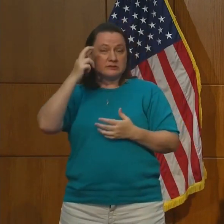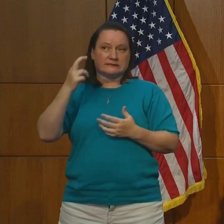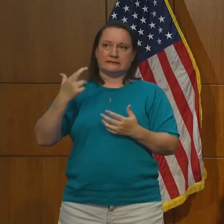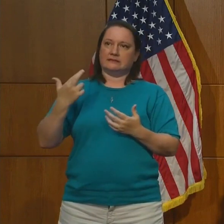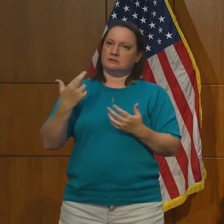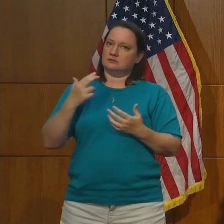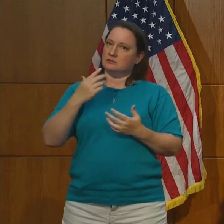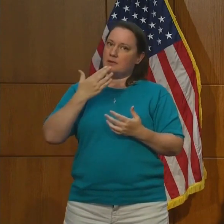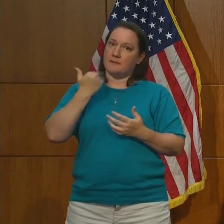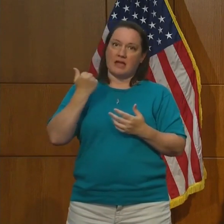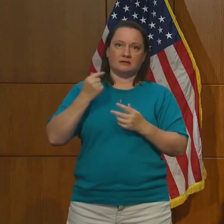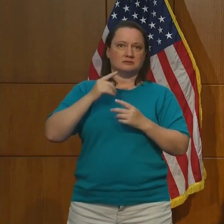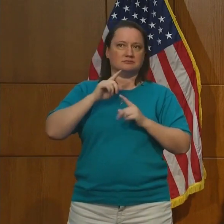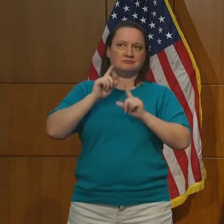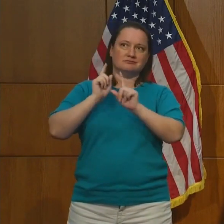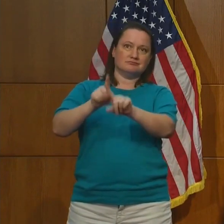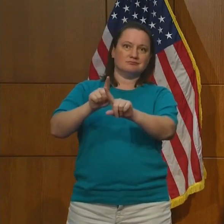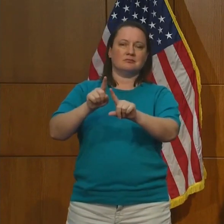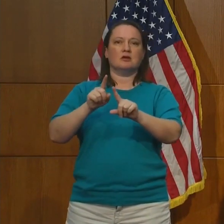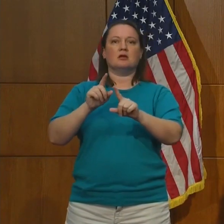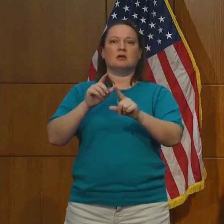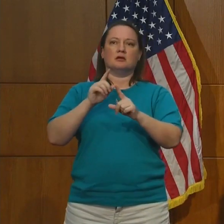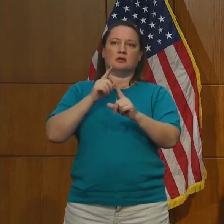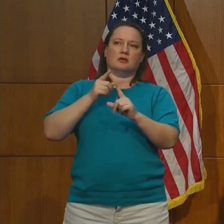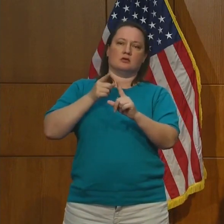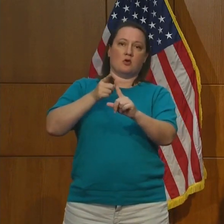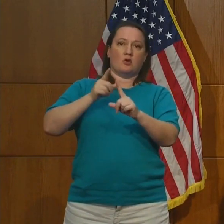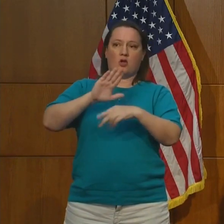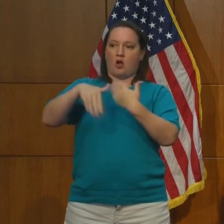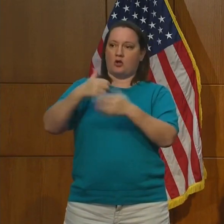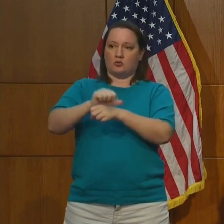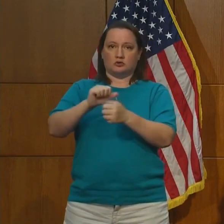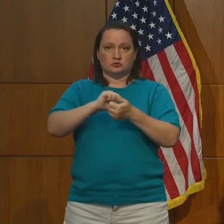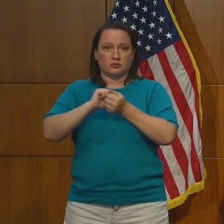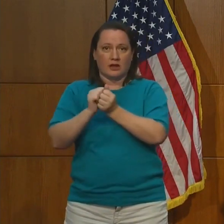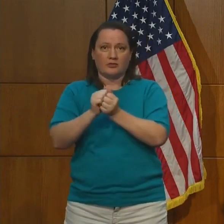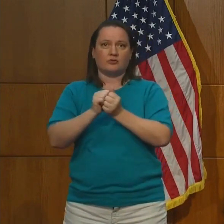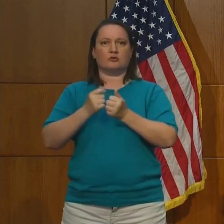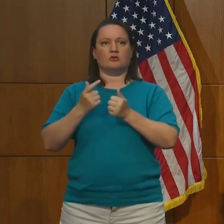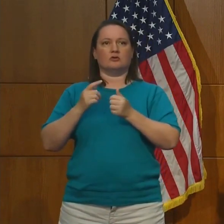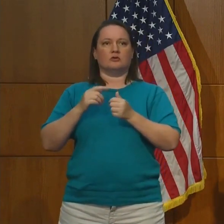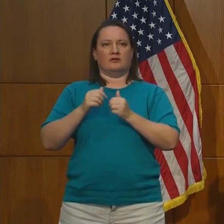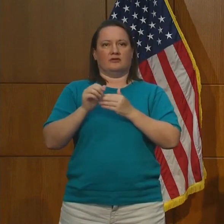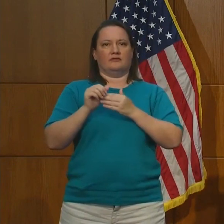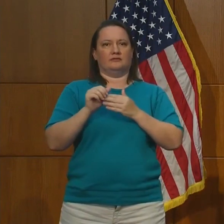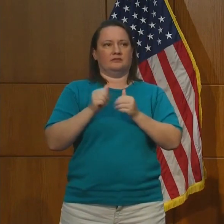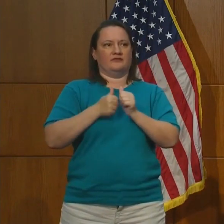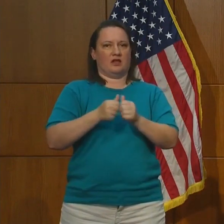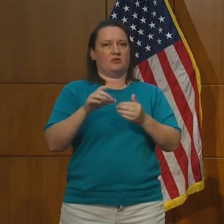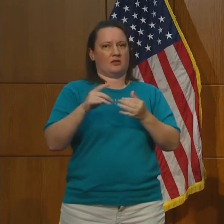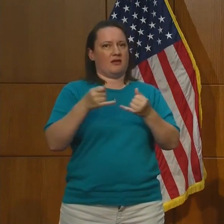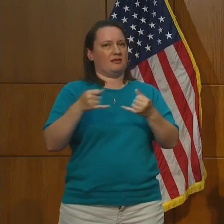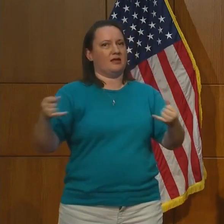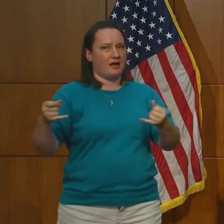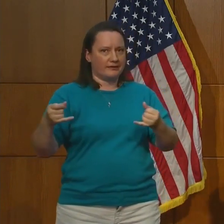THANKFULLY SOURCE LEE BORDERS. THANK YOU THEIR LIVES AND THAT'S WHY THE DAY OF THE BAY SOLUTION. IS TO ALL WORKED MORE